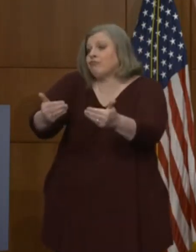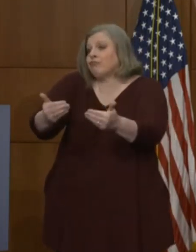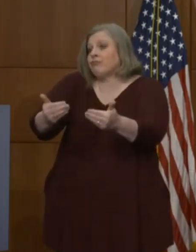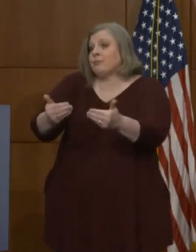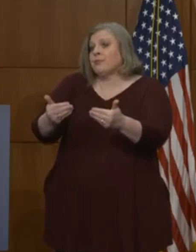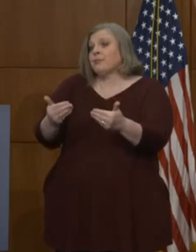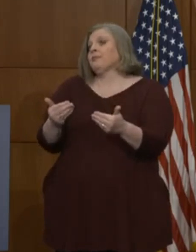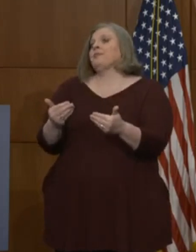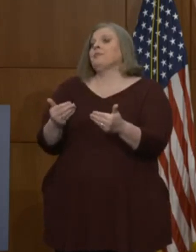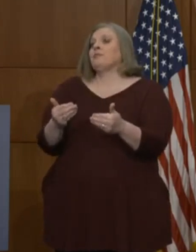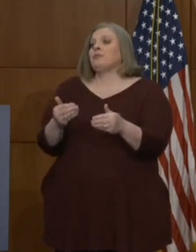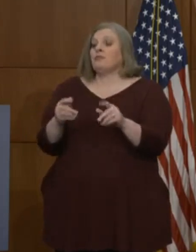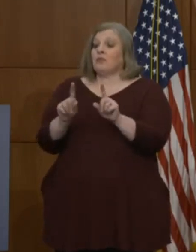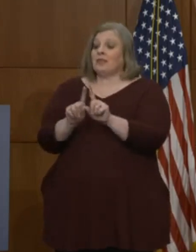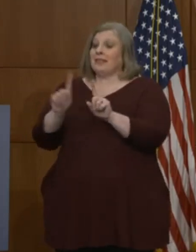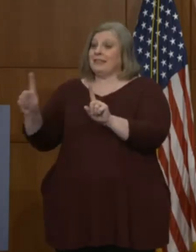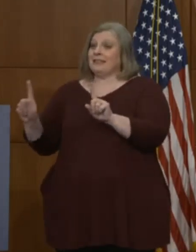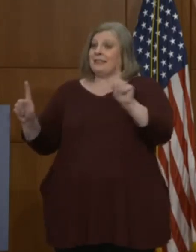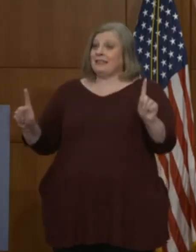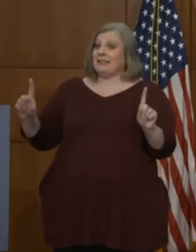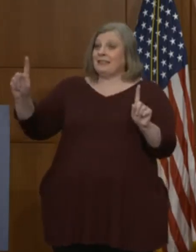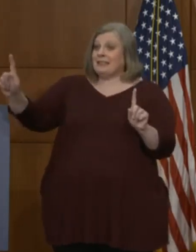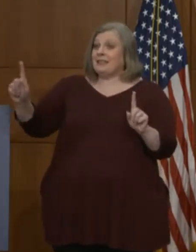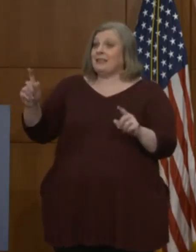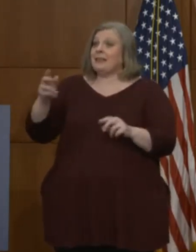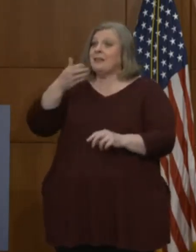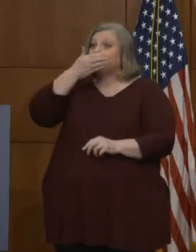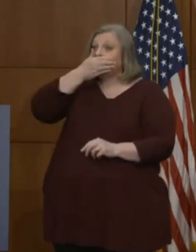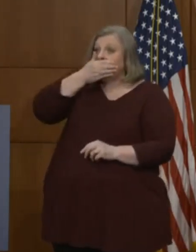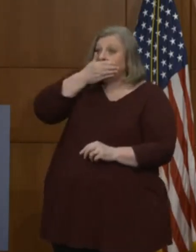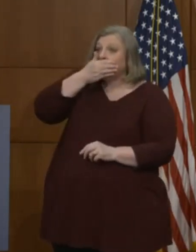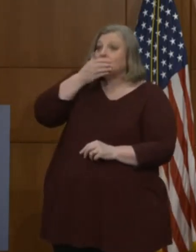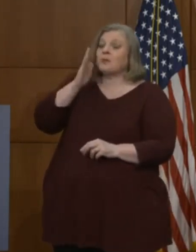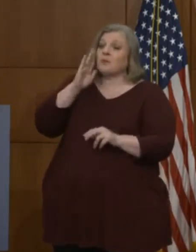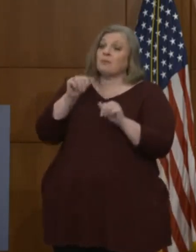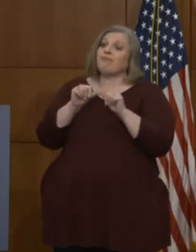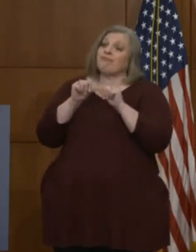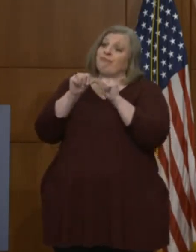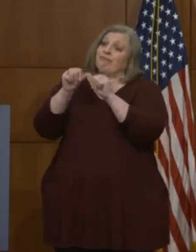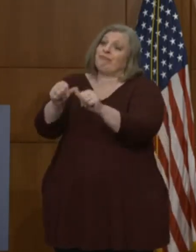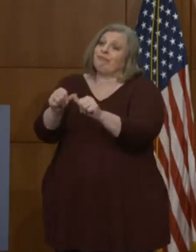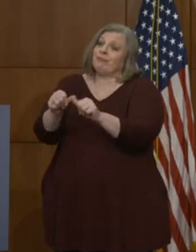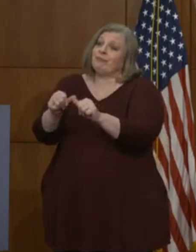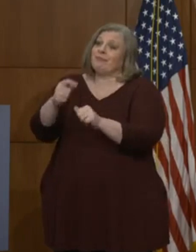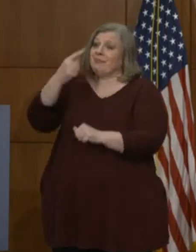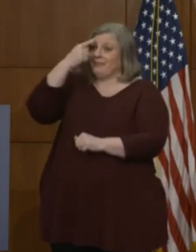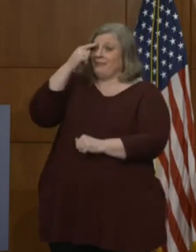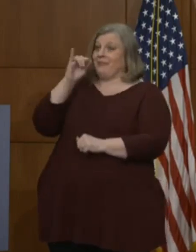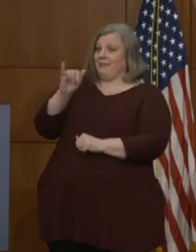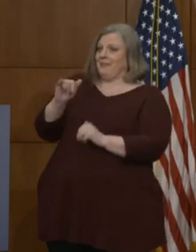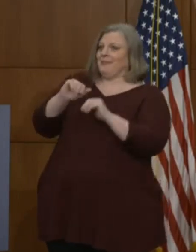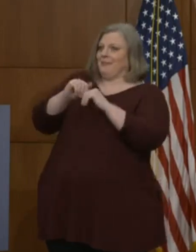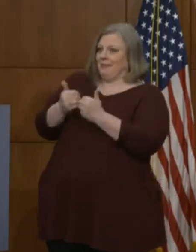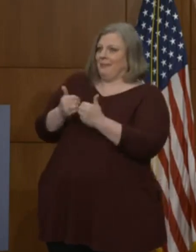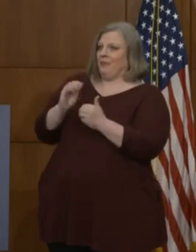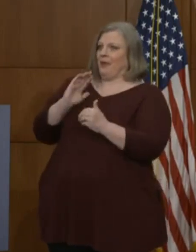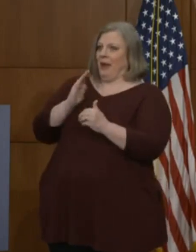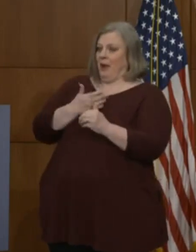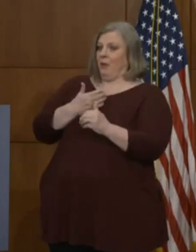TOTALLY. OUR LIFE. SO AS WE MOVE FORWARD. THE LIKE WEARING MOVE FORWARD. THE LIKE WEARING THEM. THE SOCIAL. ALL OF THESE THEM. THE SOCIAL. ALL OF THESE THINGS WILL CONTINUE I REALLY THINGS WILL CONTINUE I REALLY THINK IT’S AS PART OF THE WAY